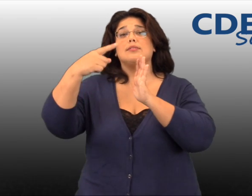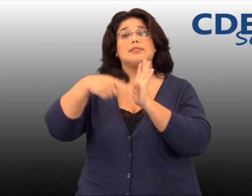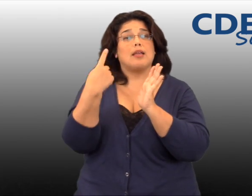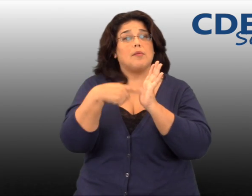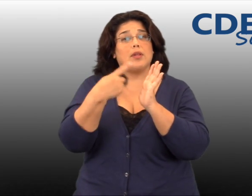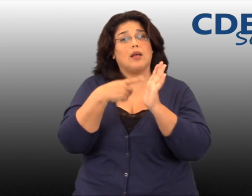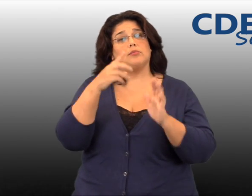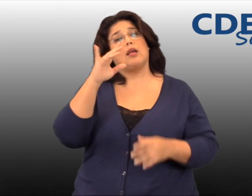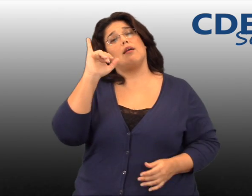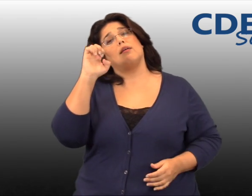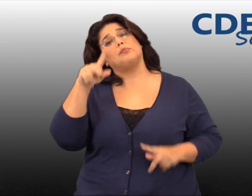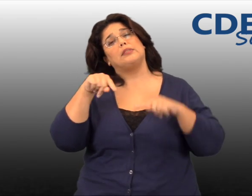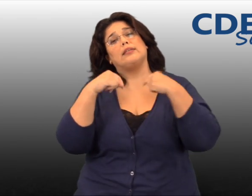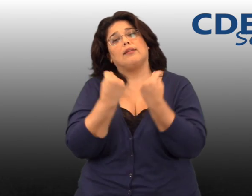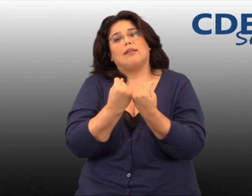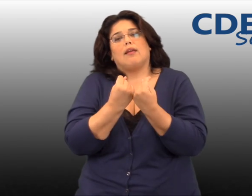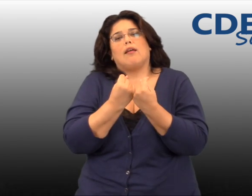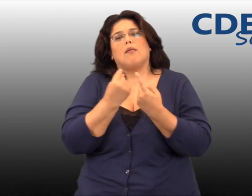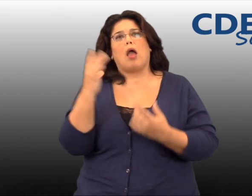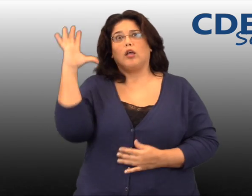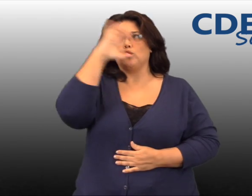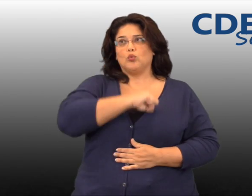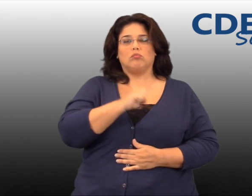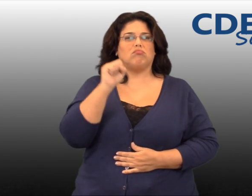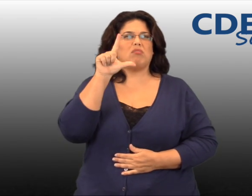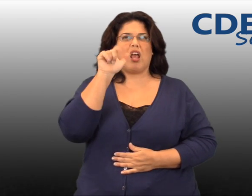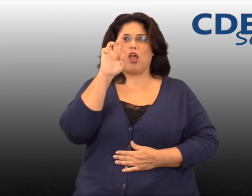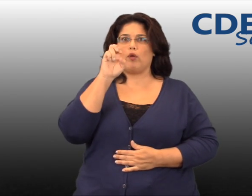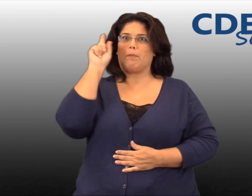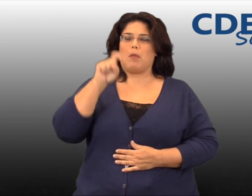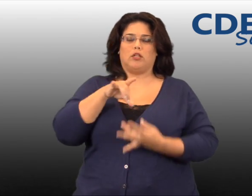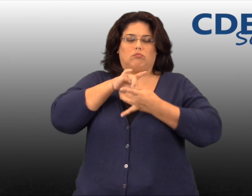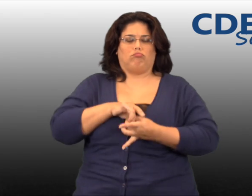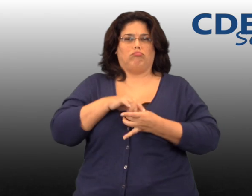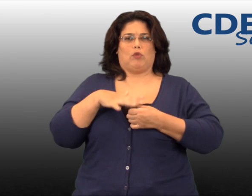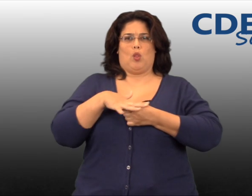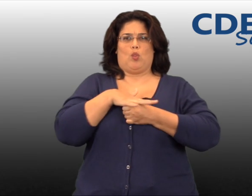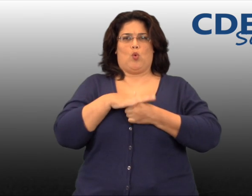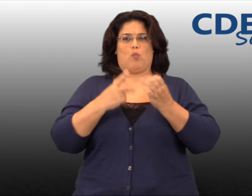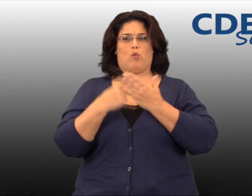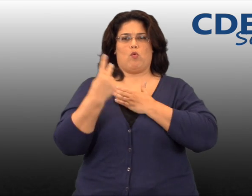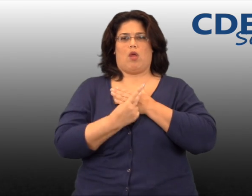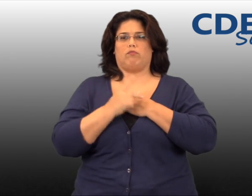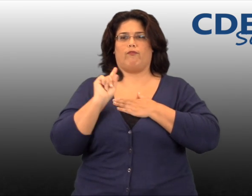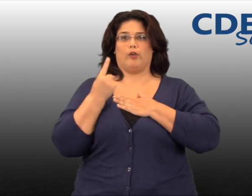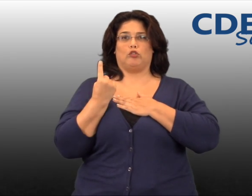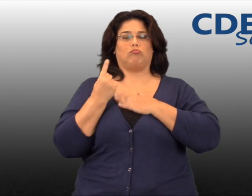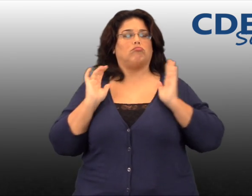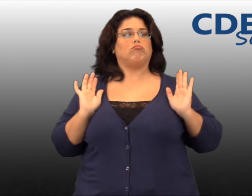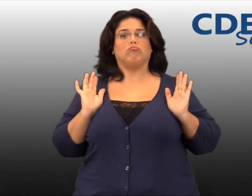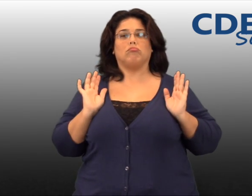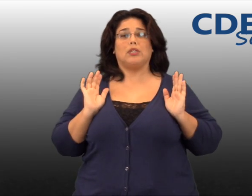Sometimes the IEP team assumes that LRE is tied to the local program. In actuality,